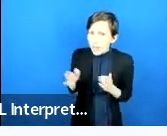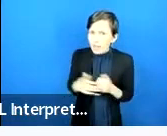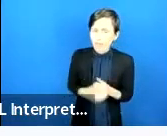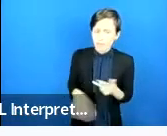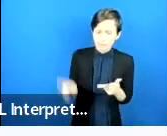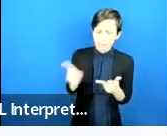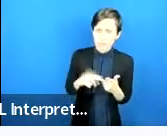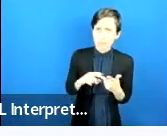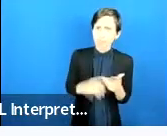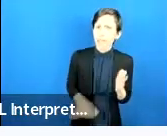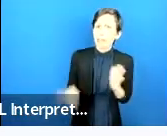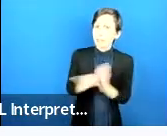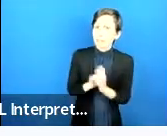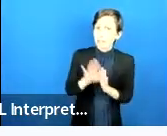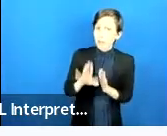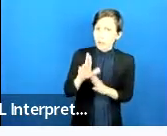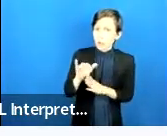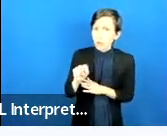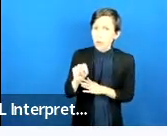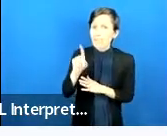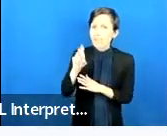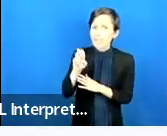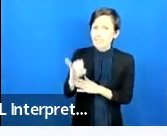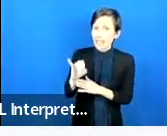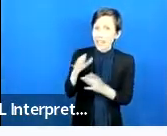identify your unit's, DEI leads.